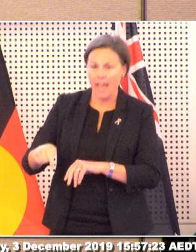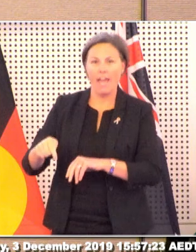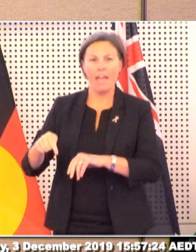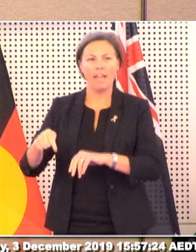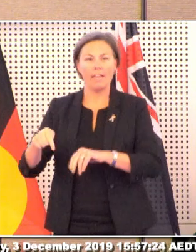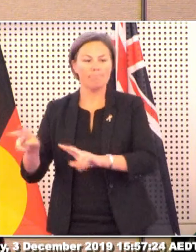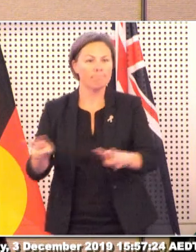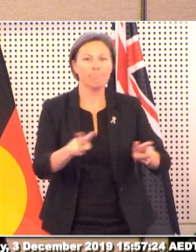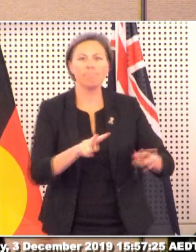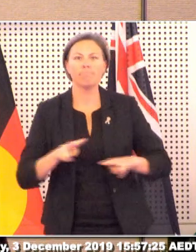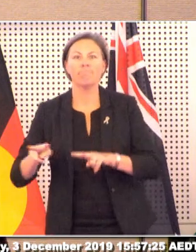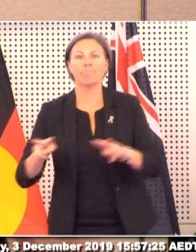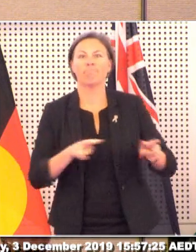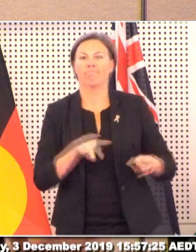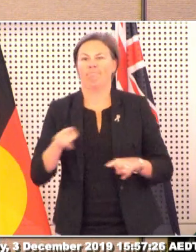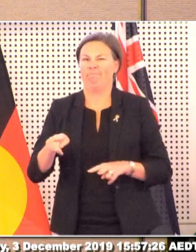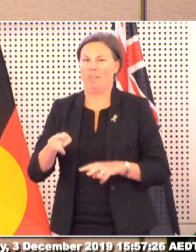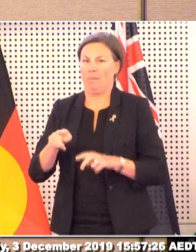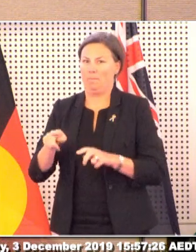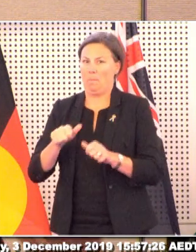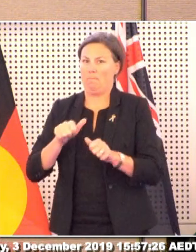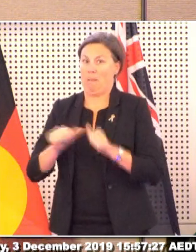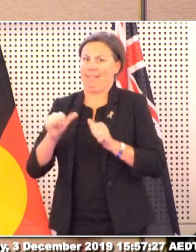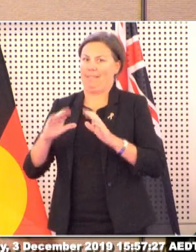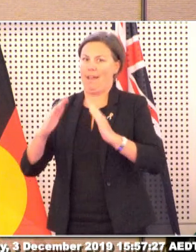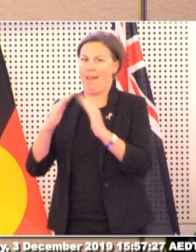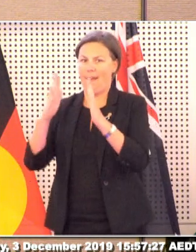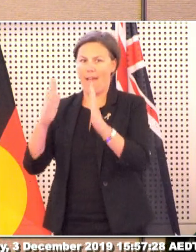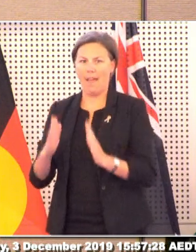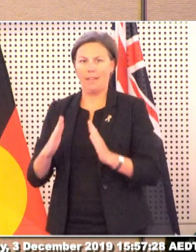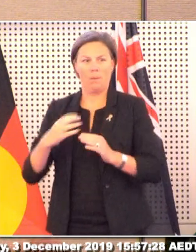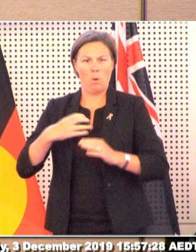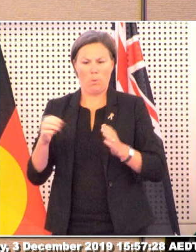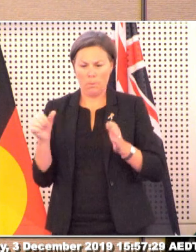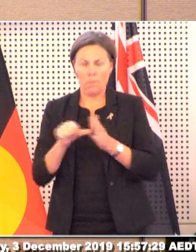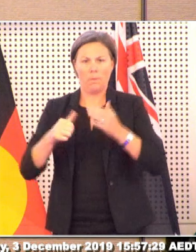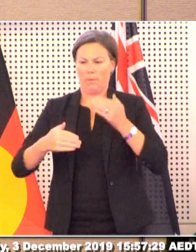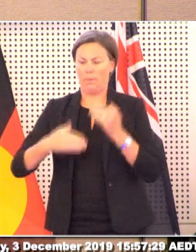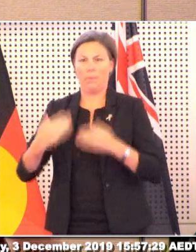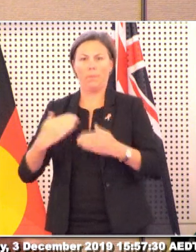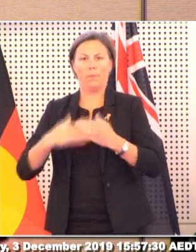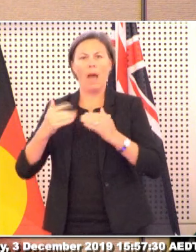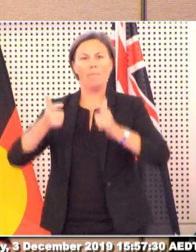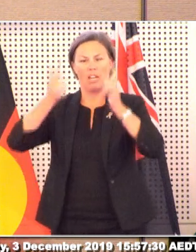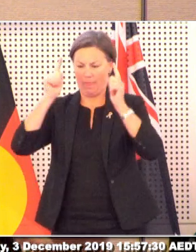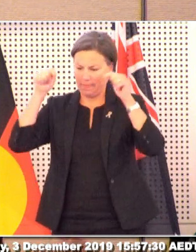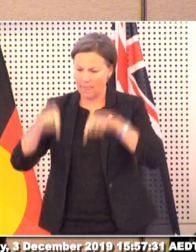better houses that I go to, that things seem to be running better. You’ve a house manager that’s present and the staff are seeing them actively